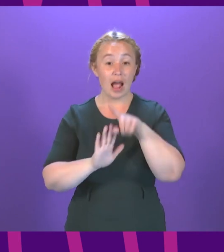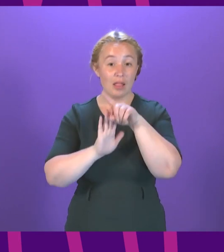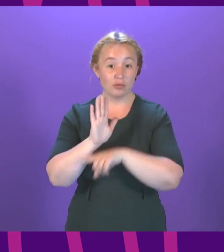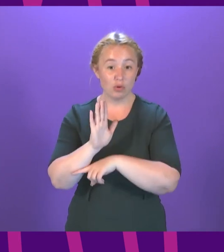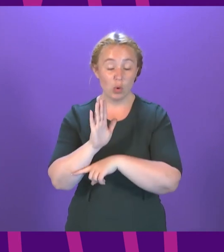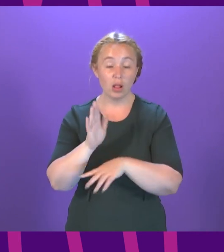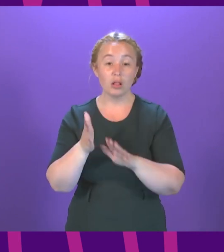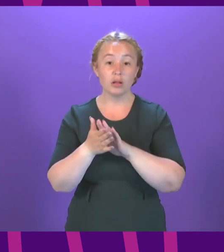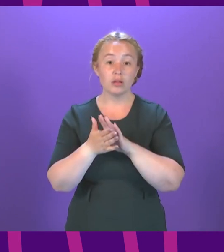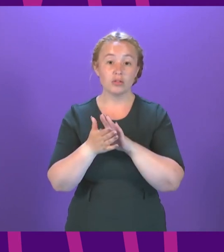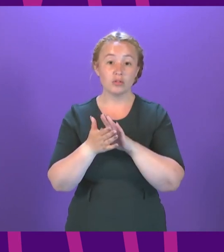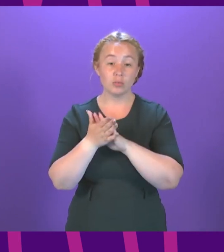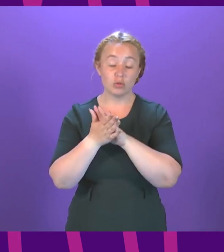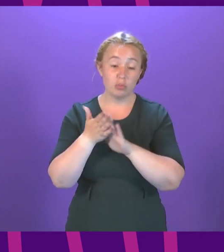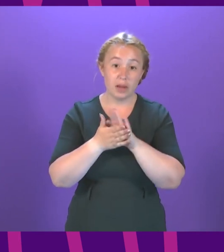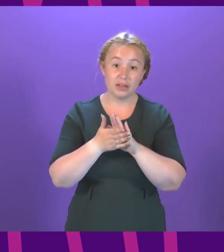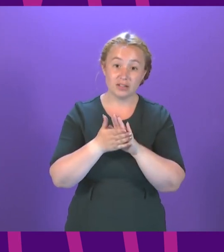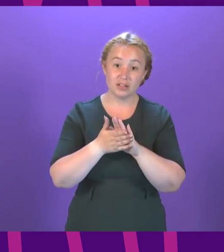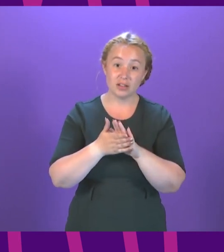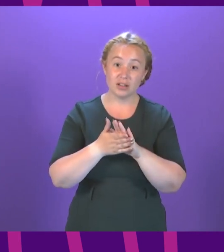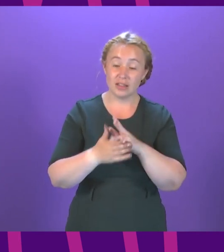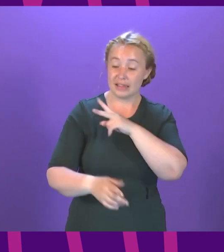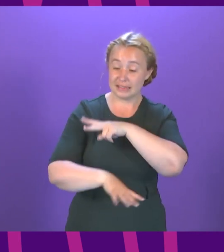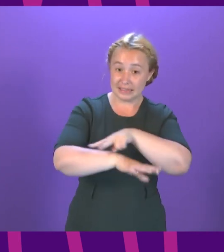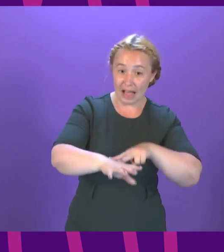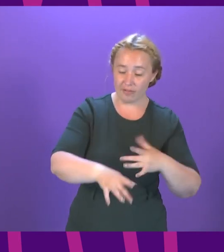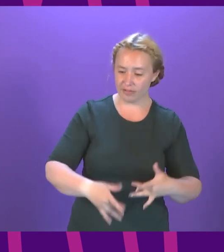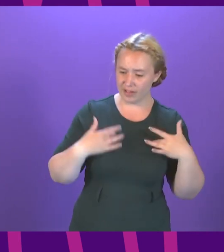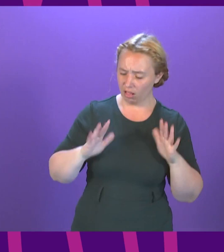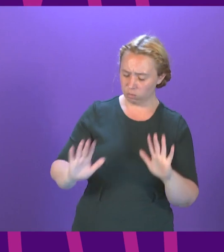on our ferries considered would put them at risk, Rhoda Grant and others would rightly